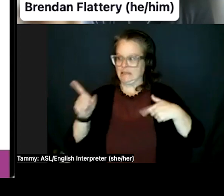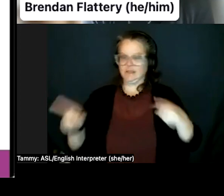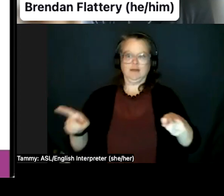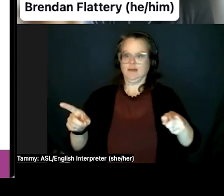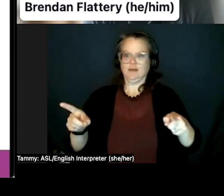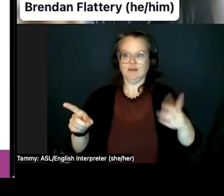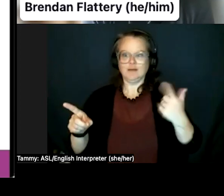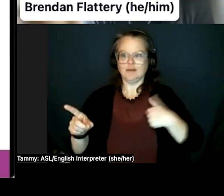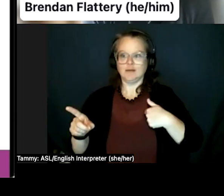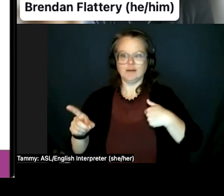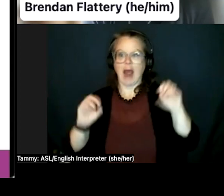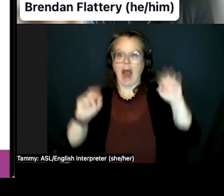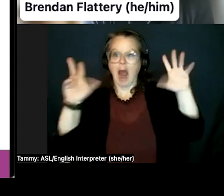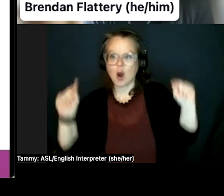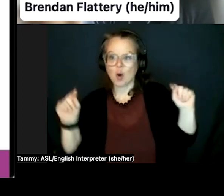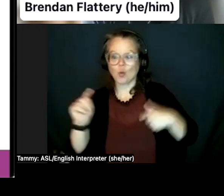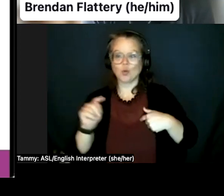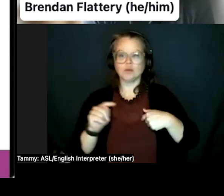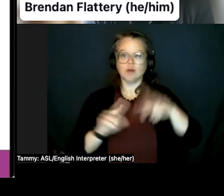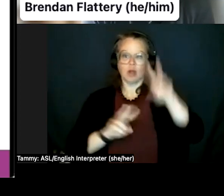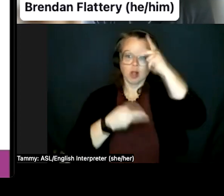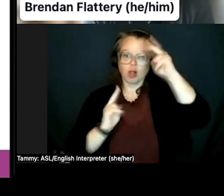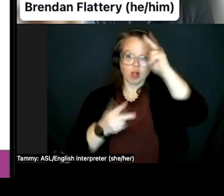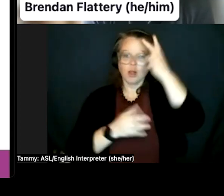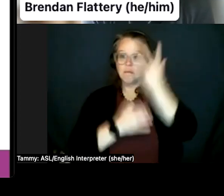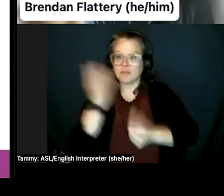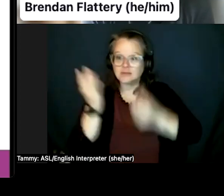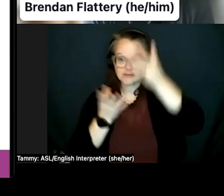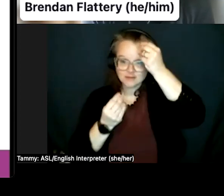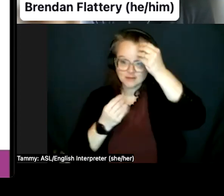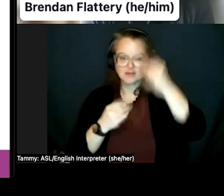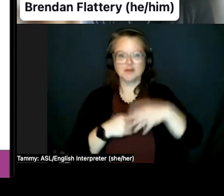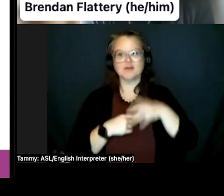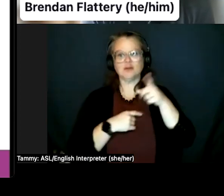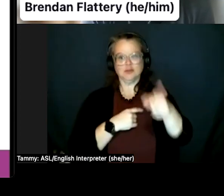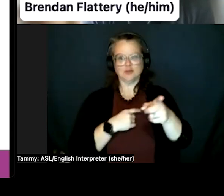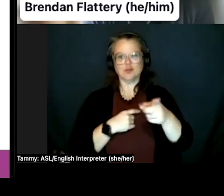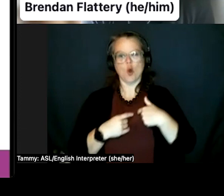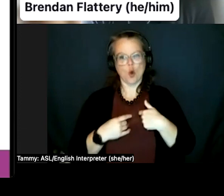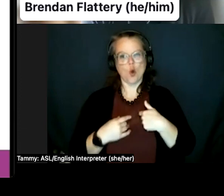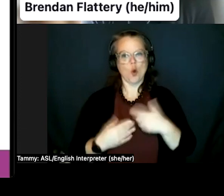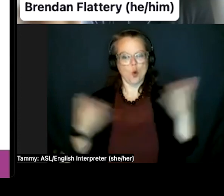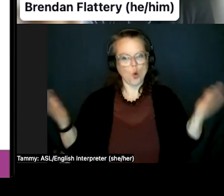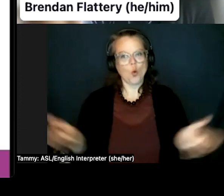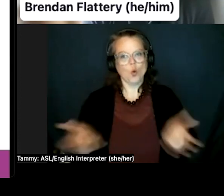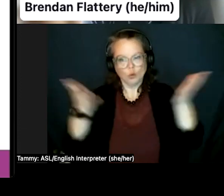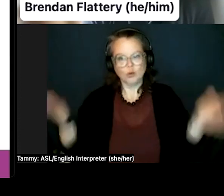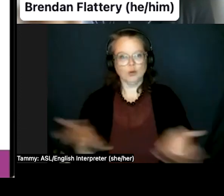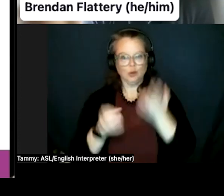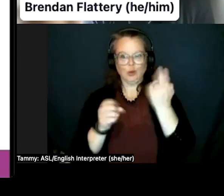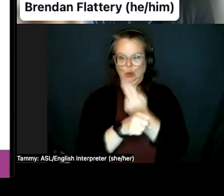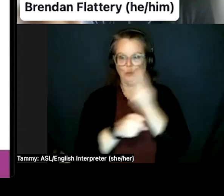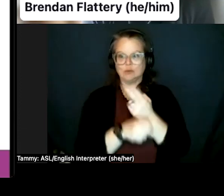so that we can be on the same page. And these can be emailed out to anyone or post it in the